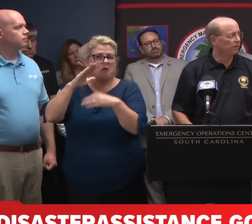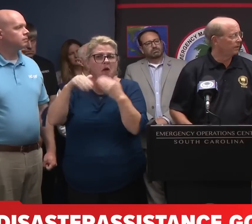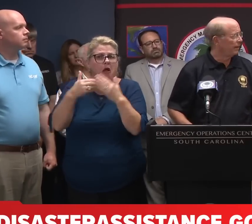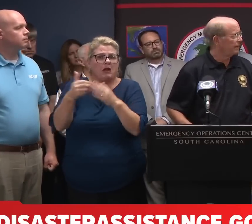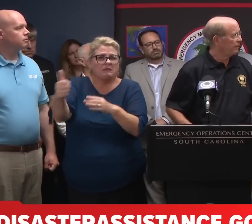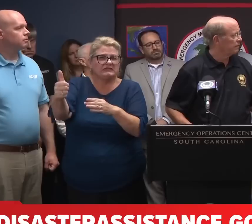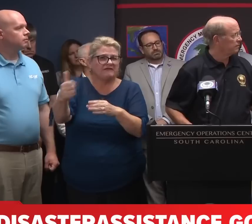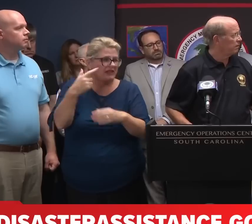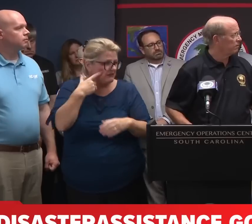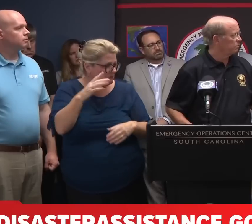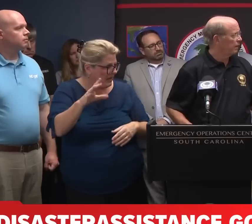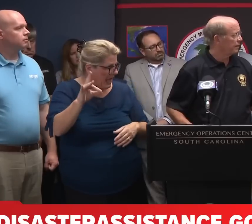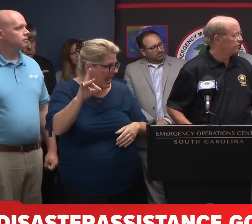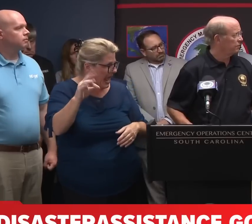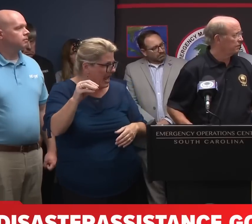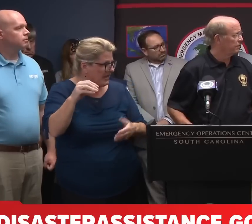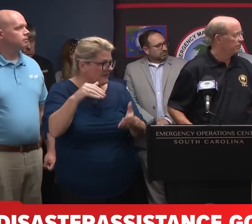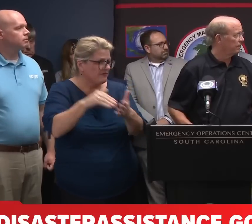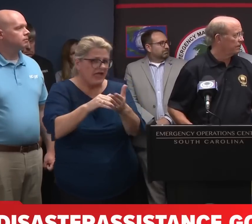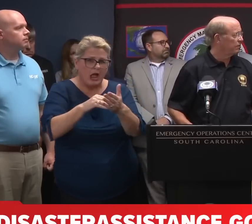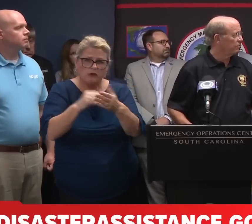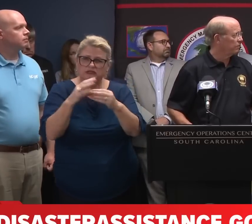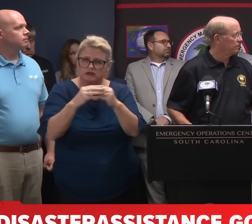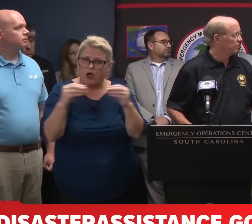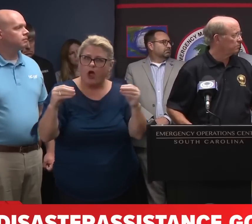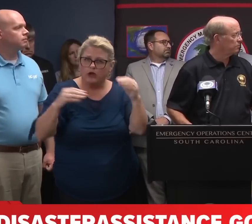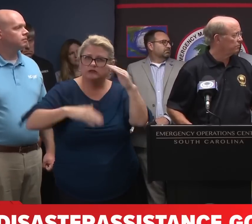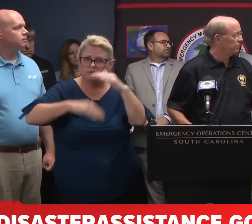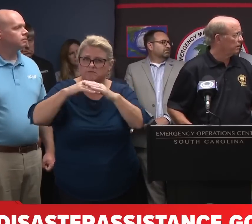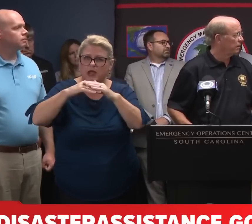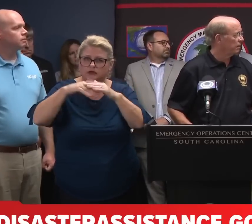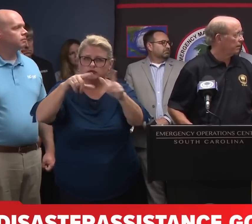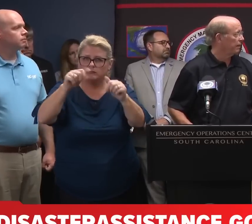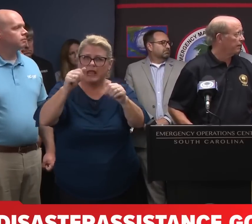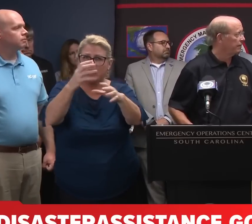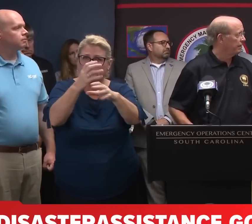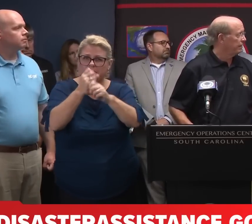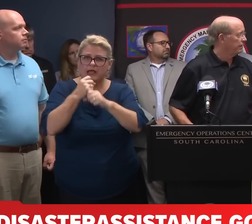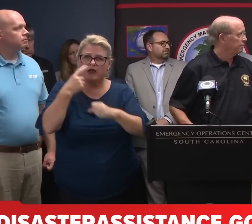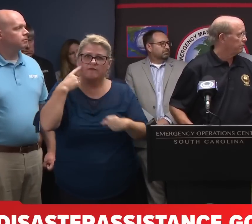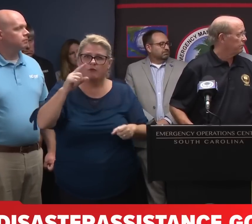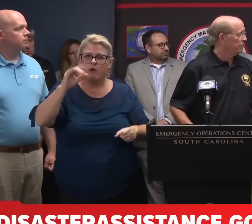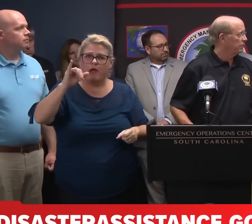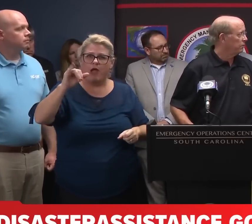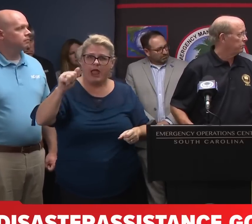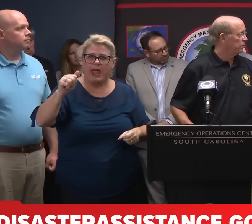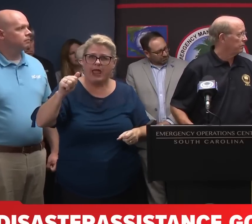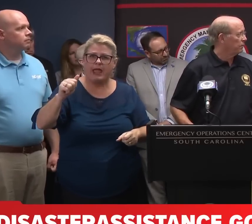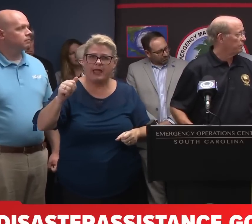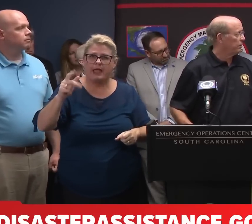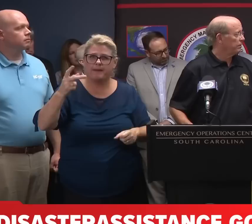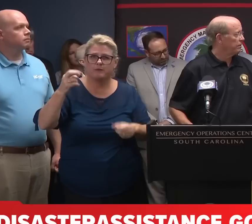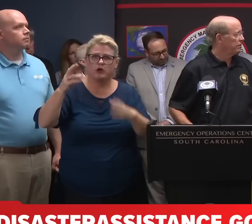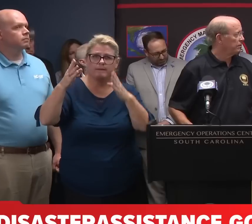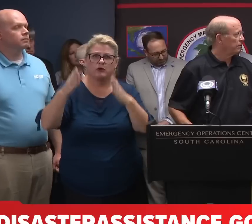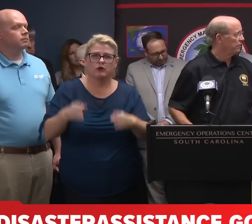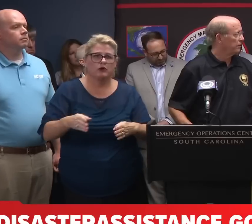about $80,000 max you could get right now in terms of I A per individual that own a